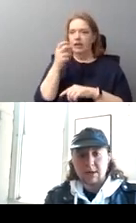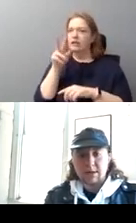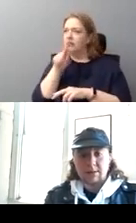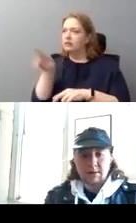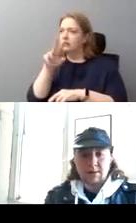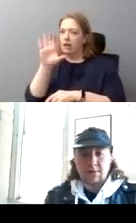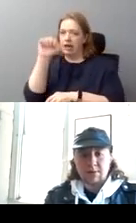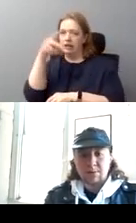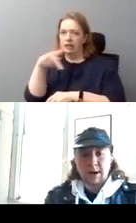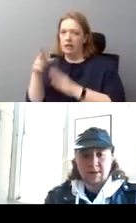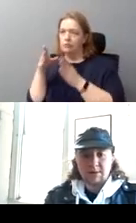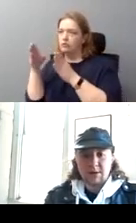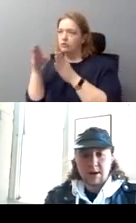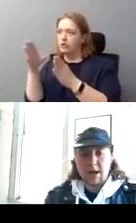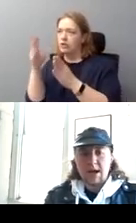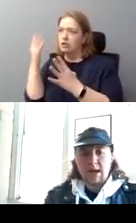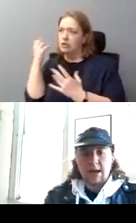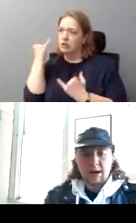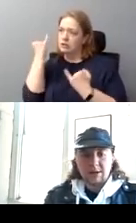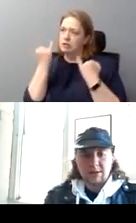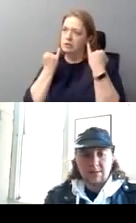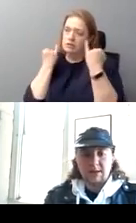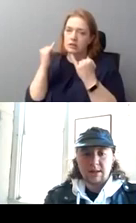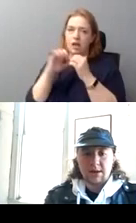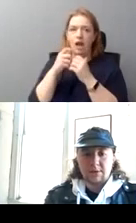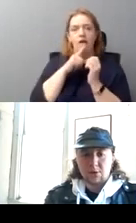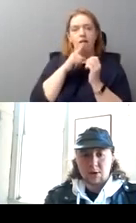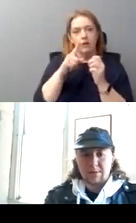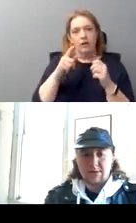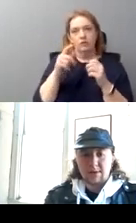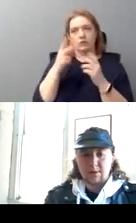that consider the physical passage of time and the actions of daily life recorded by material.